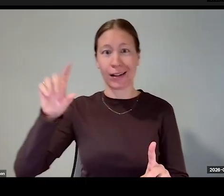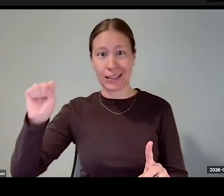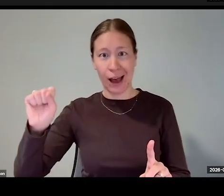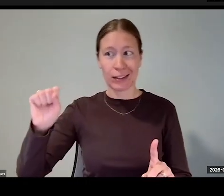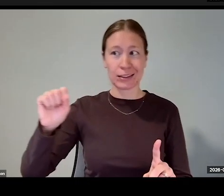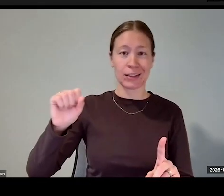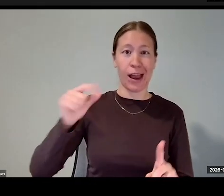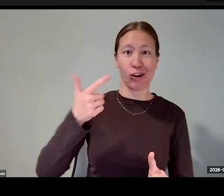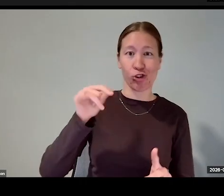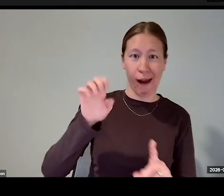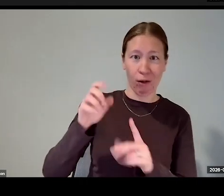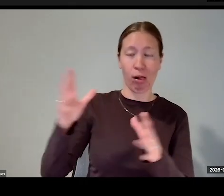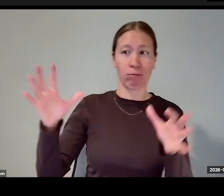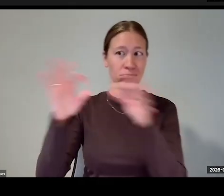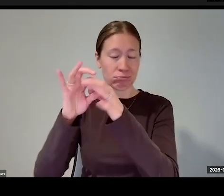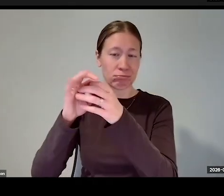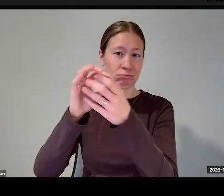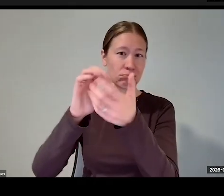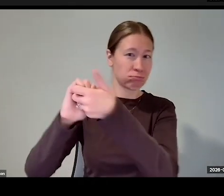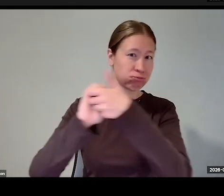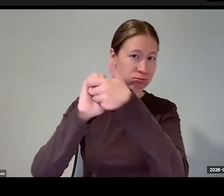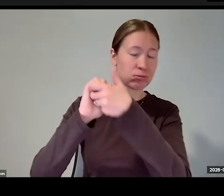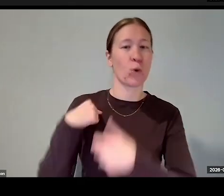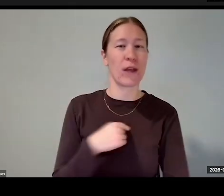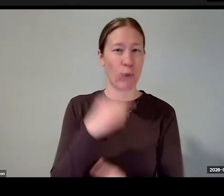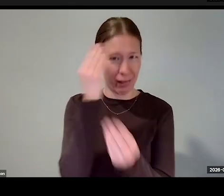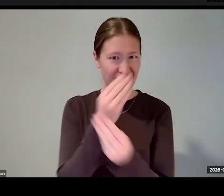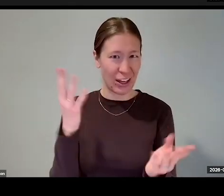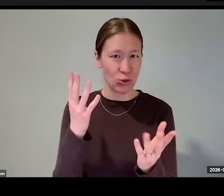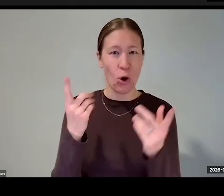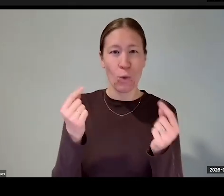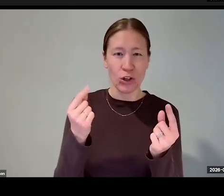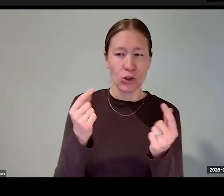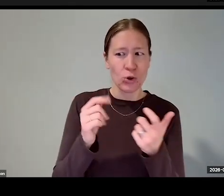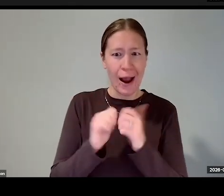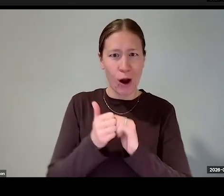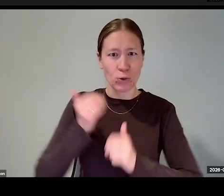but we'll let you know what it means and whether or not to move forward with that reauthorization as it currently stands.